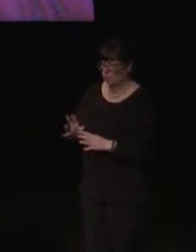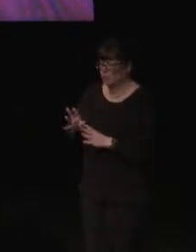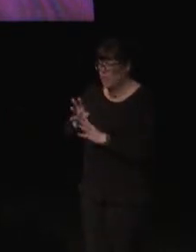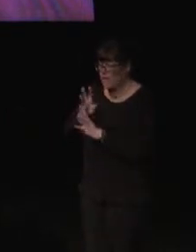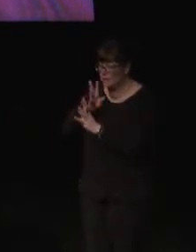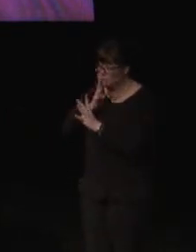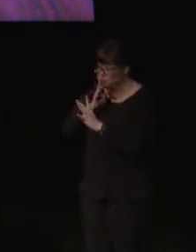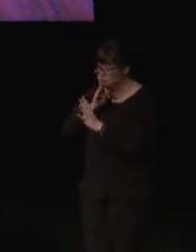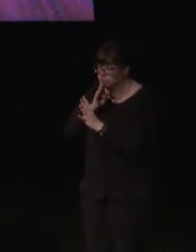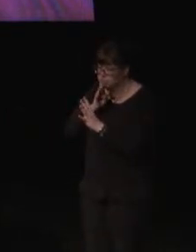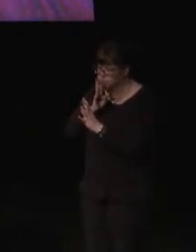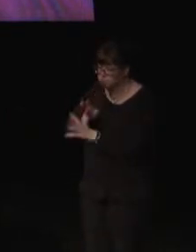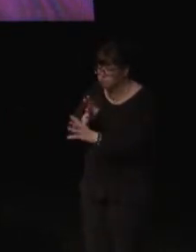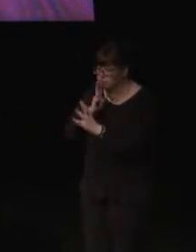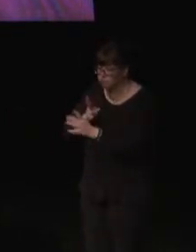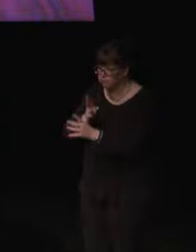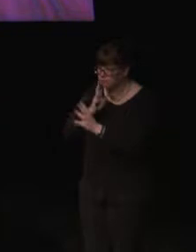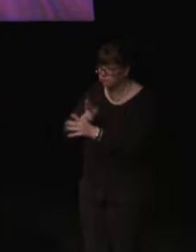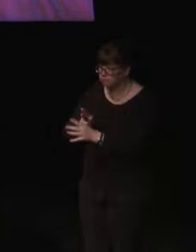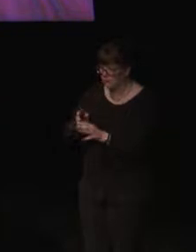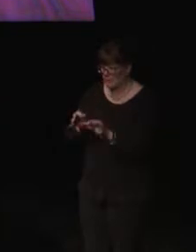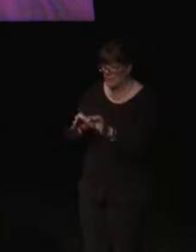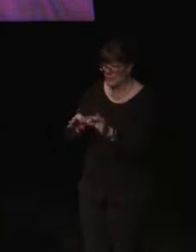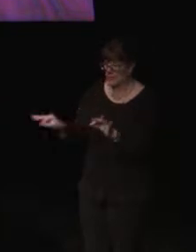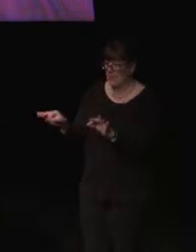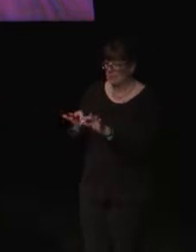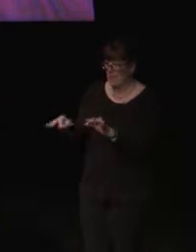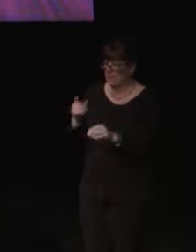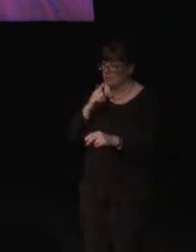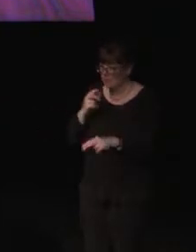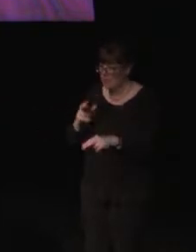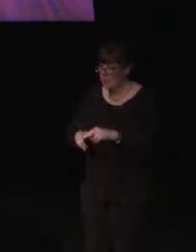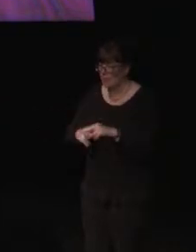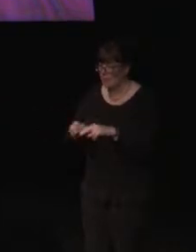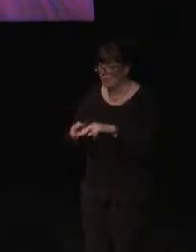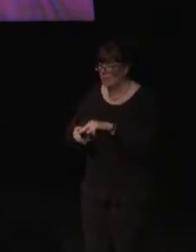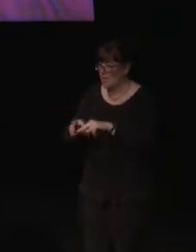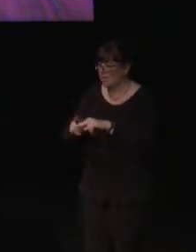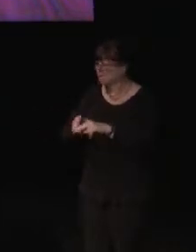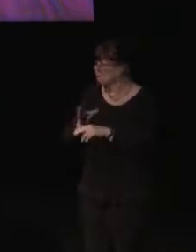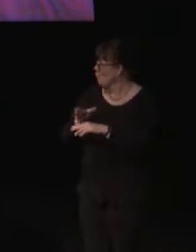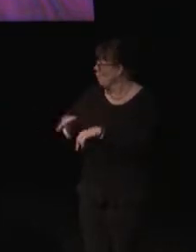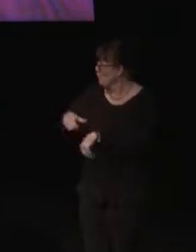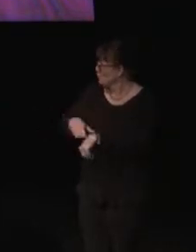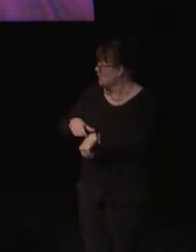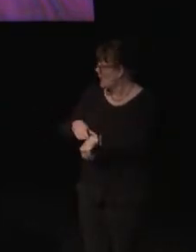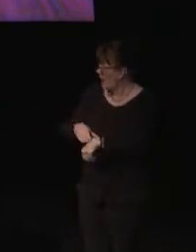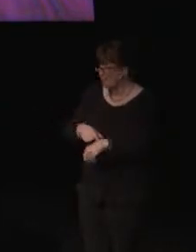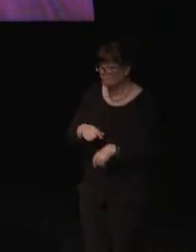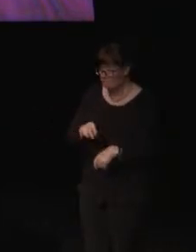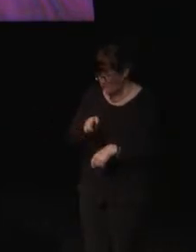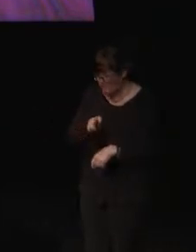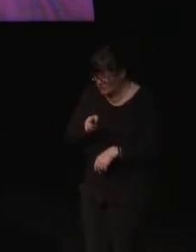having the subtitles effectively built over time, making sure it's readable, so size and color,